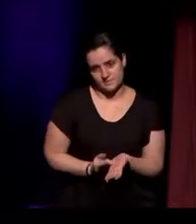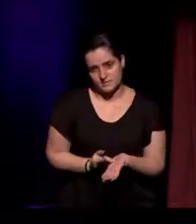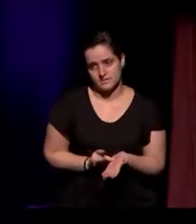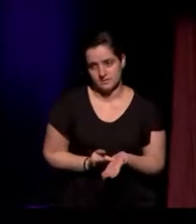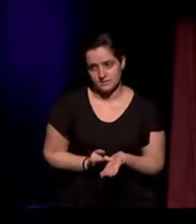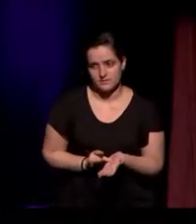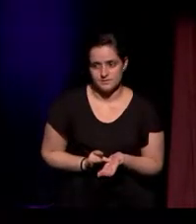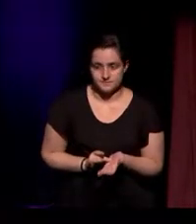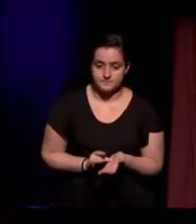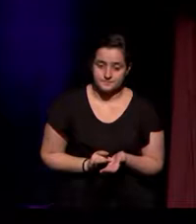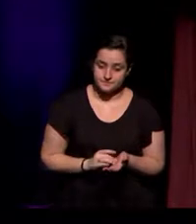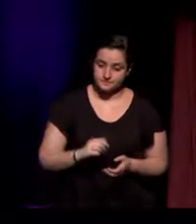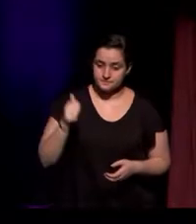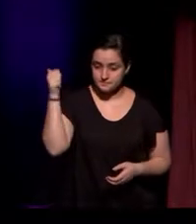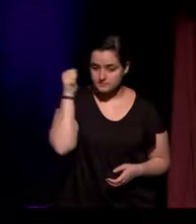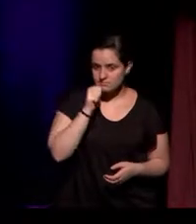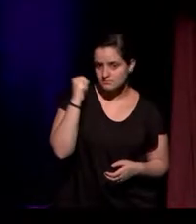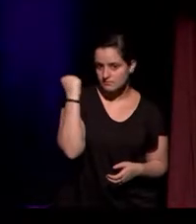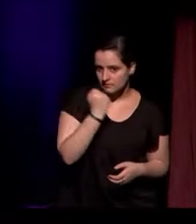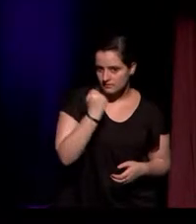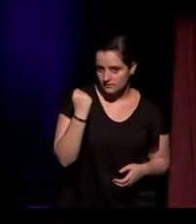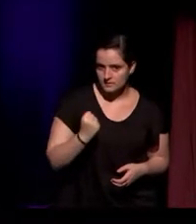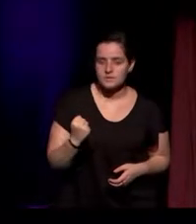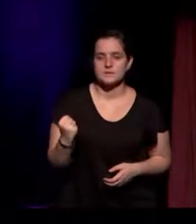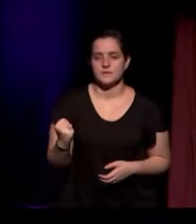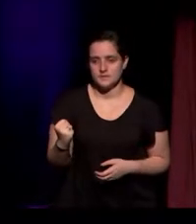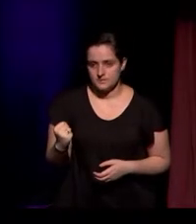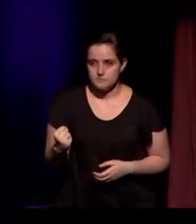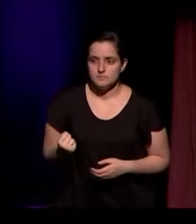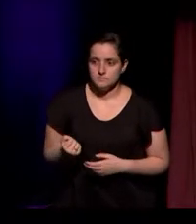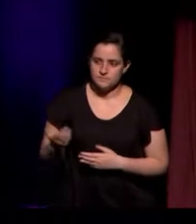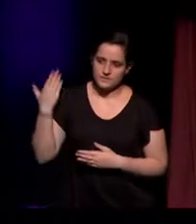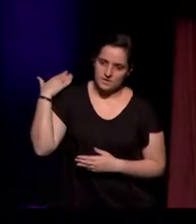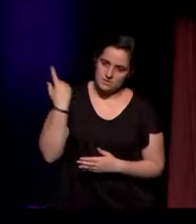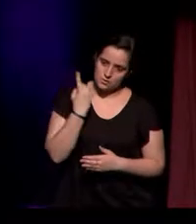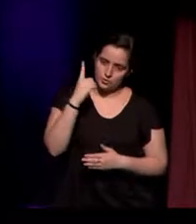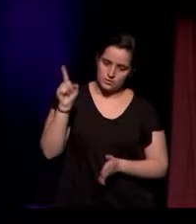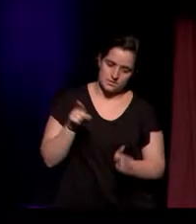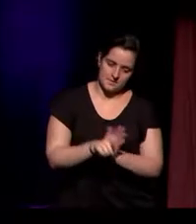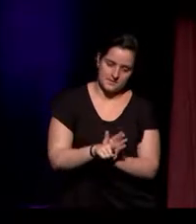the feminicide, has now emerged, in the latest UN survey,